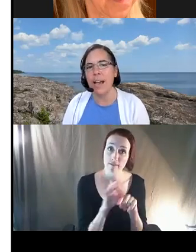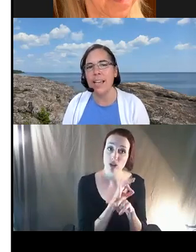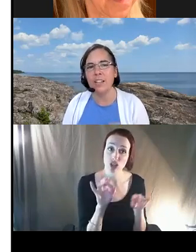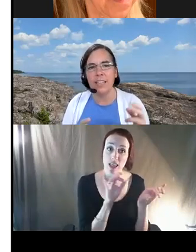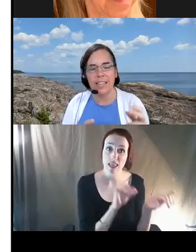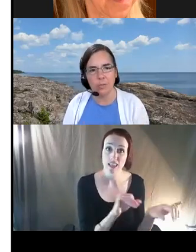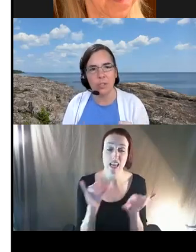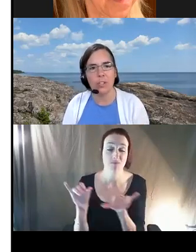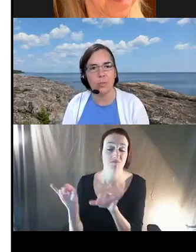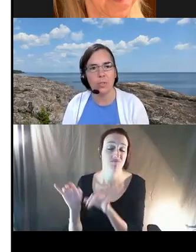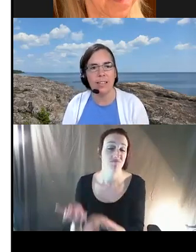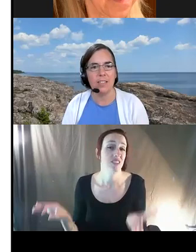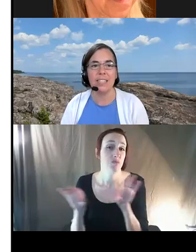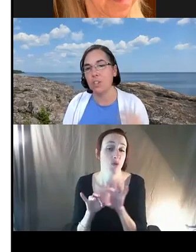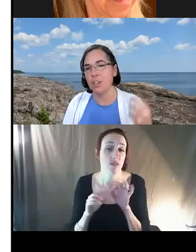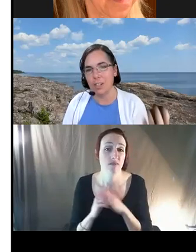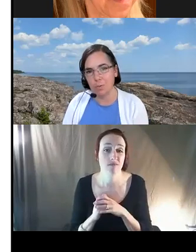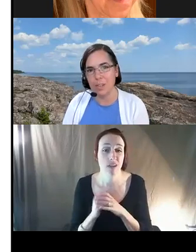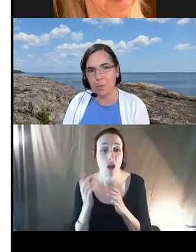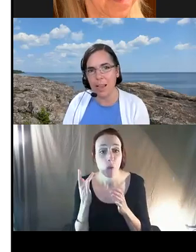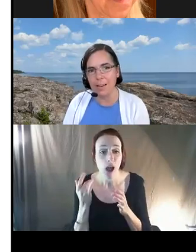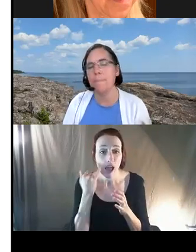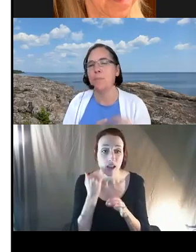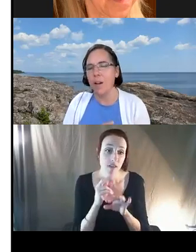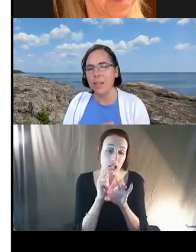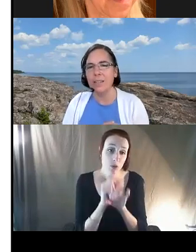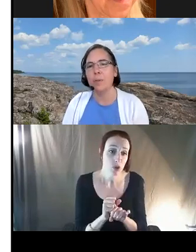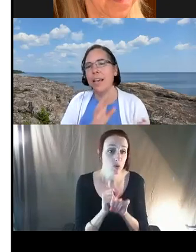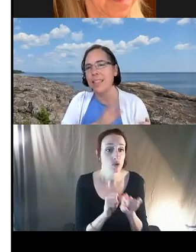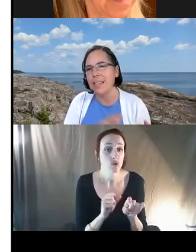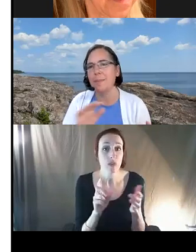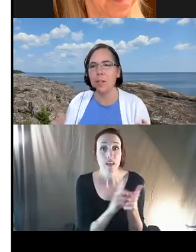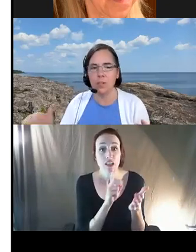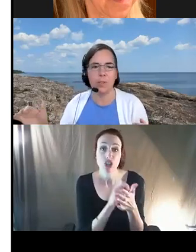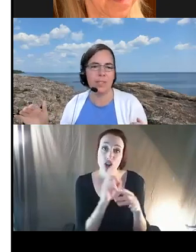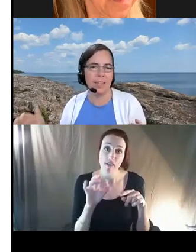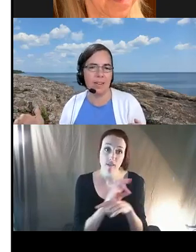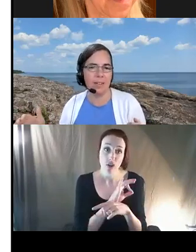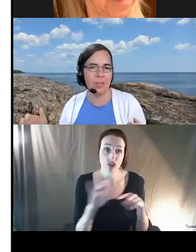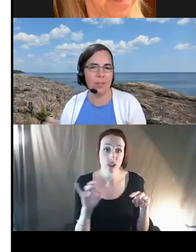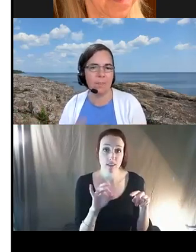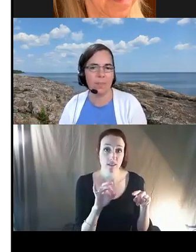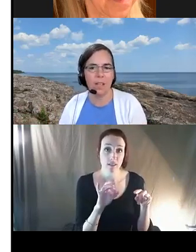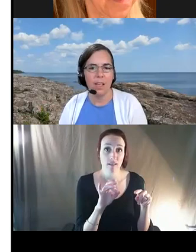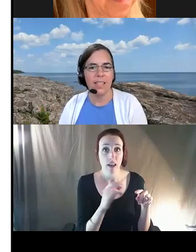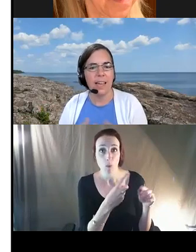If I get used to using the dictionary in read and write, now I can apply that in multiple scenarios.